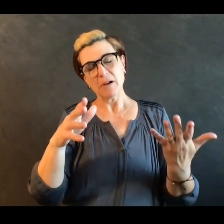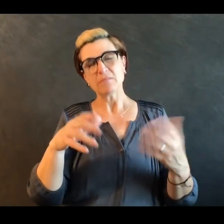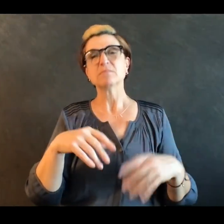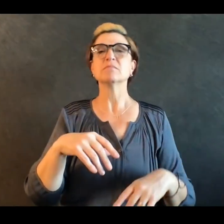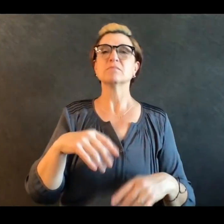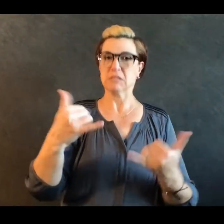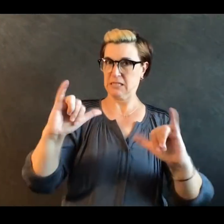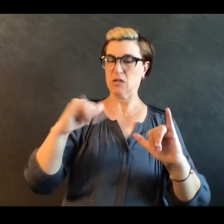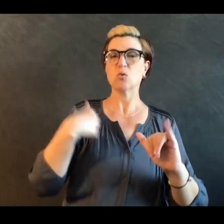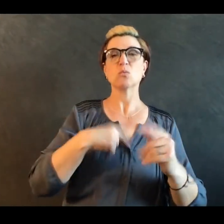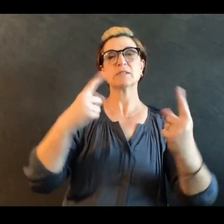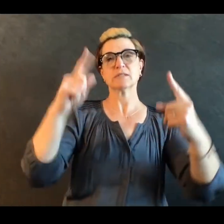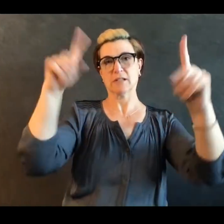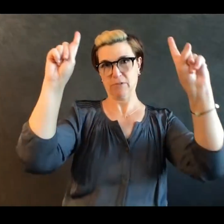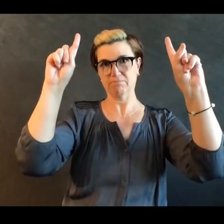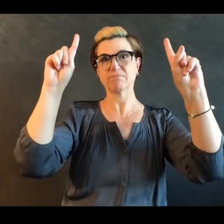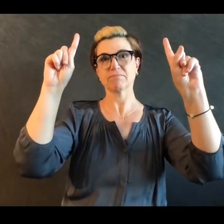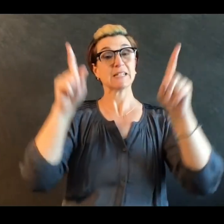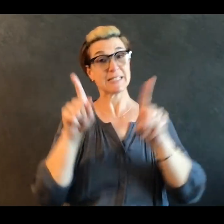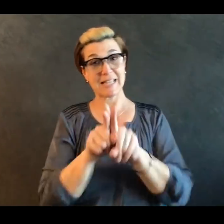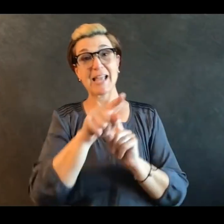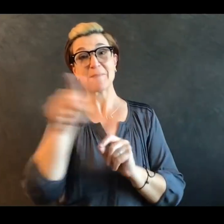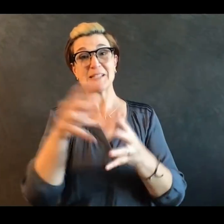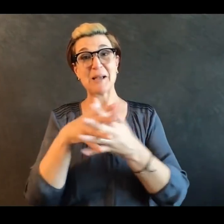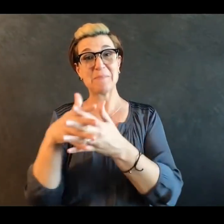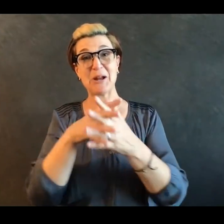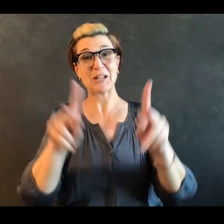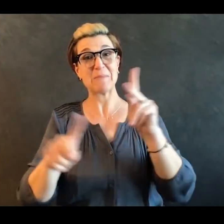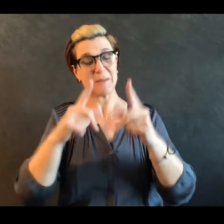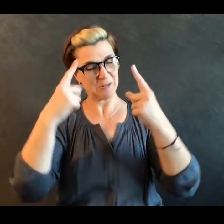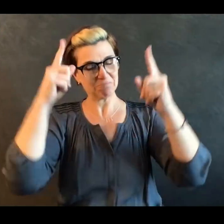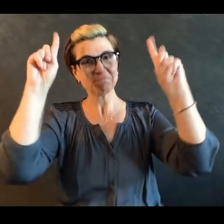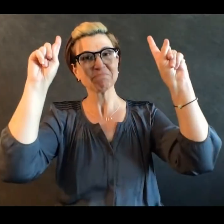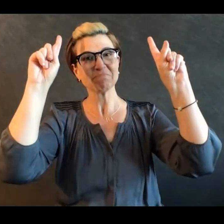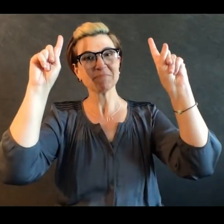like American people the extent we have challenges we have and continue to need